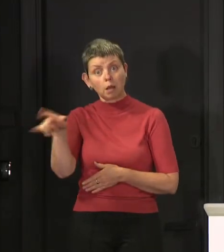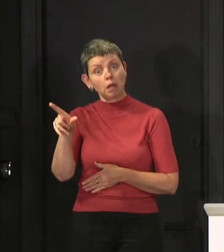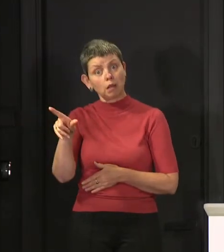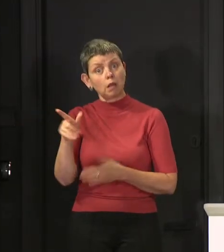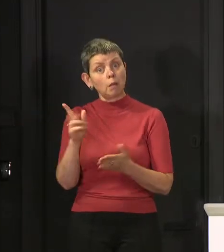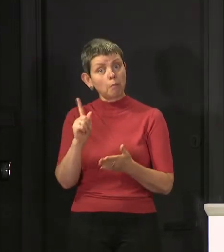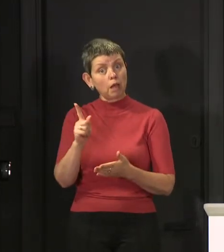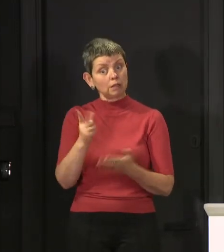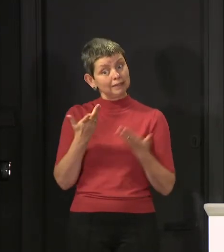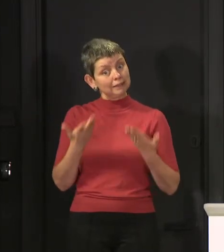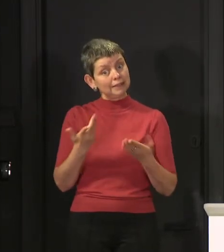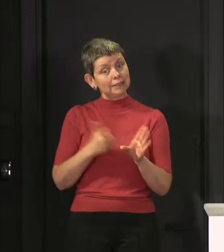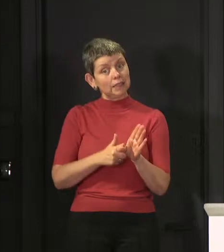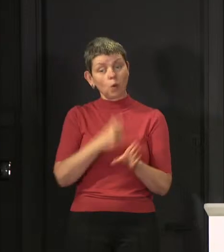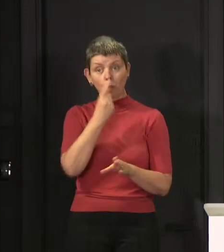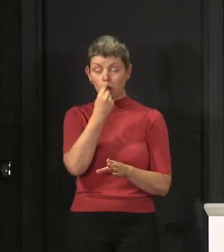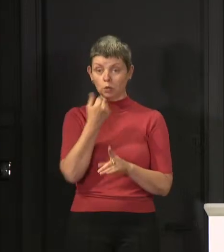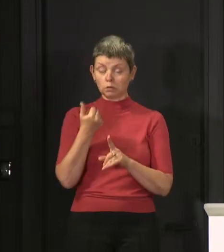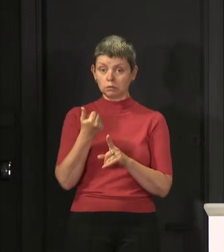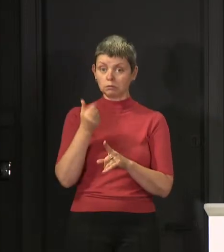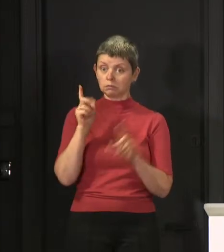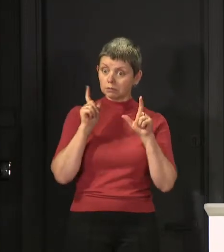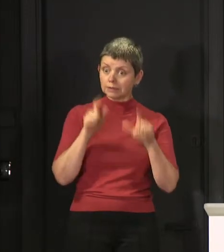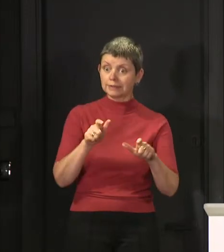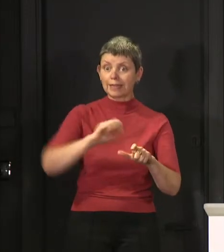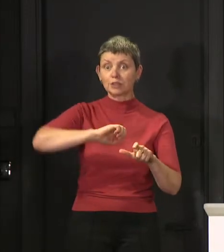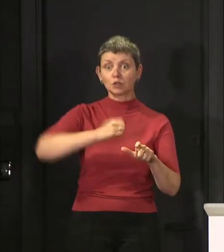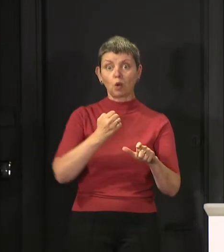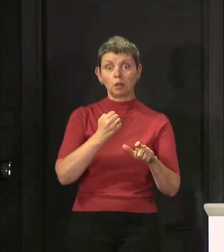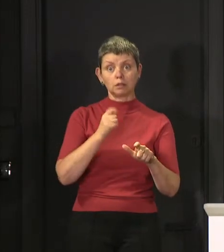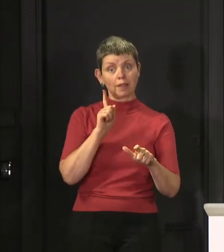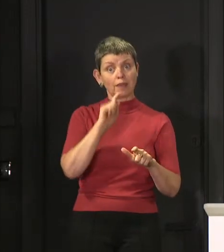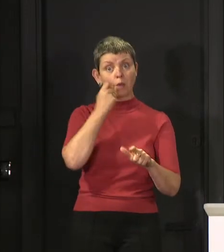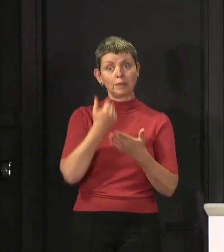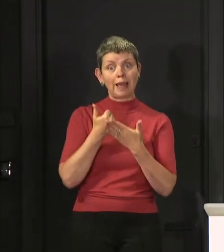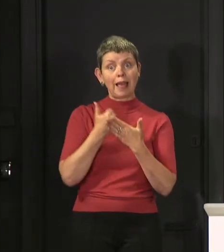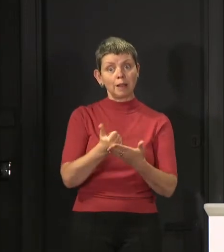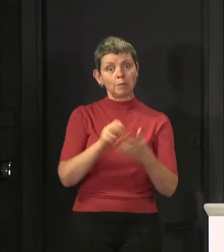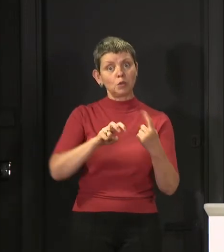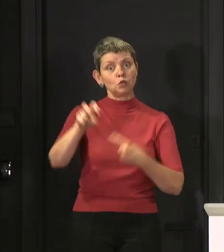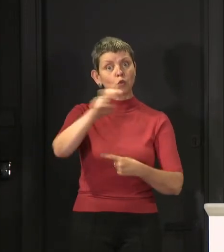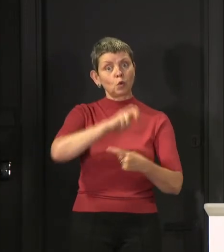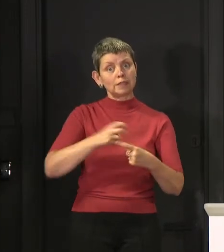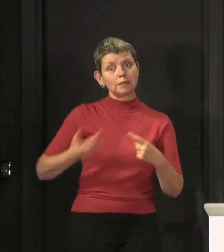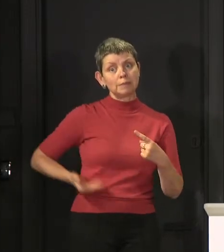And that is helping our tourist industry. So where possible, think about having a staycation